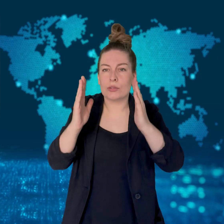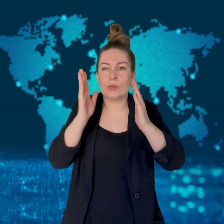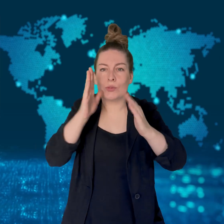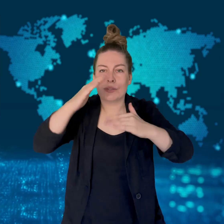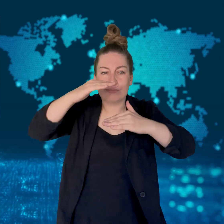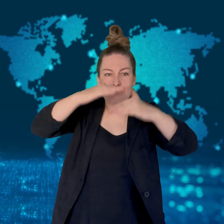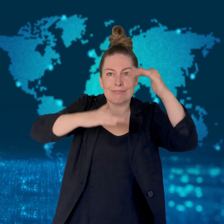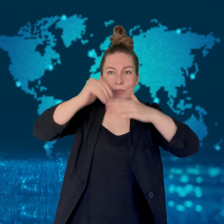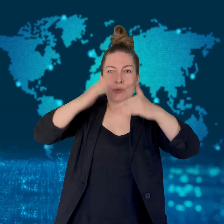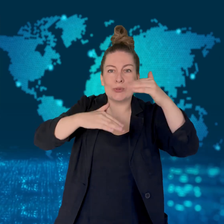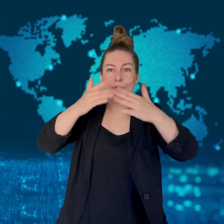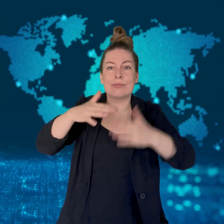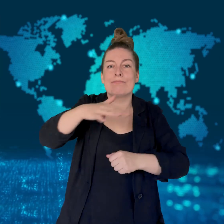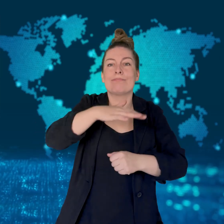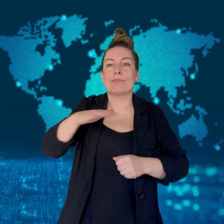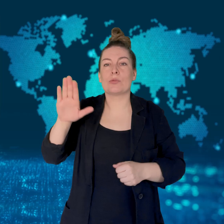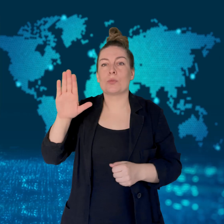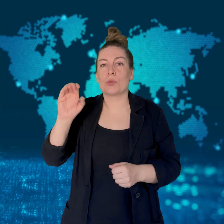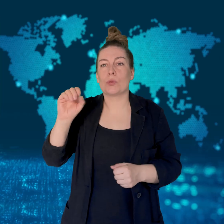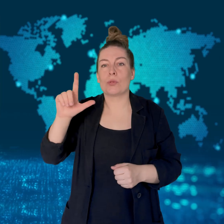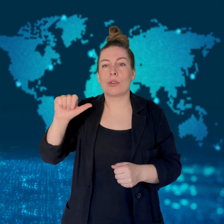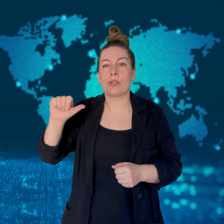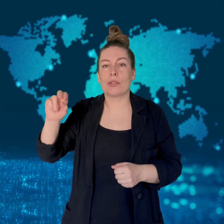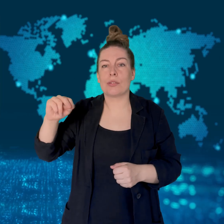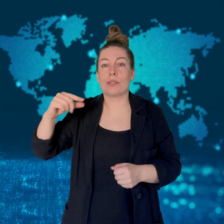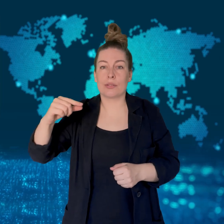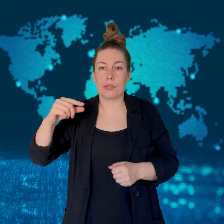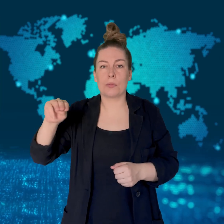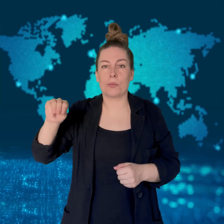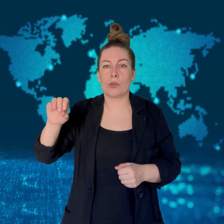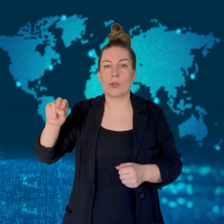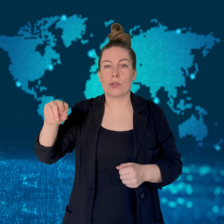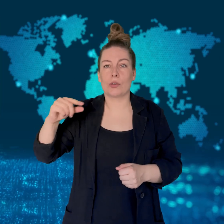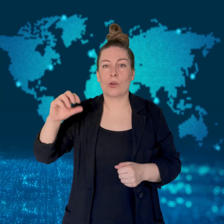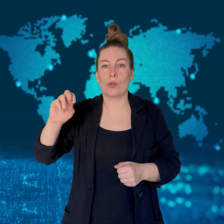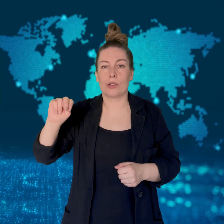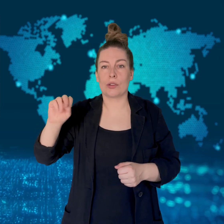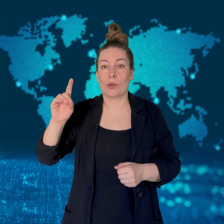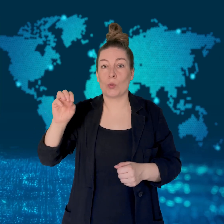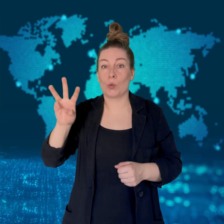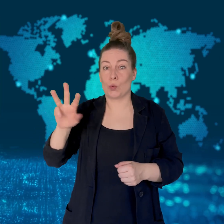in the Bolaang Mongondow area of Indonesia.